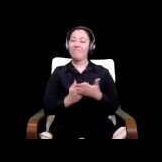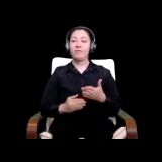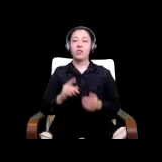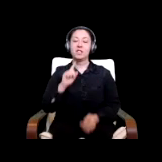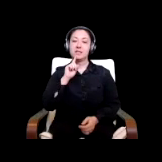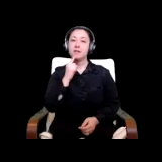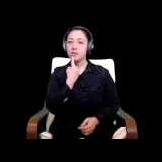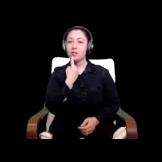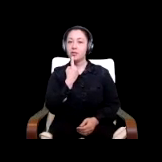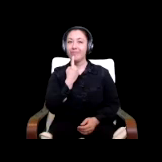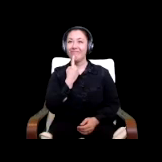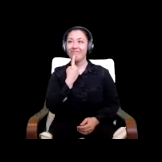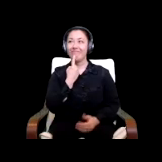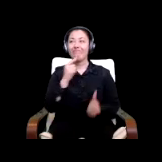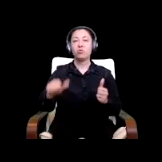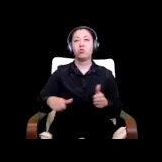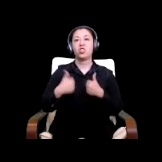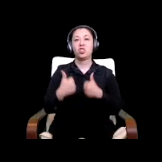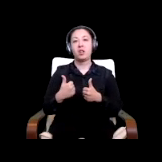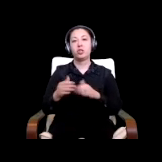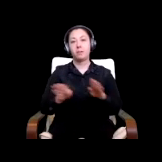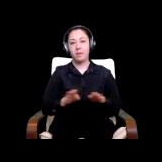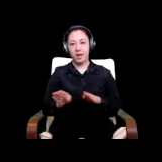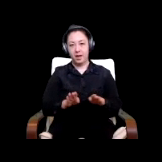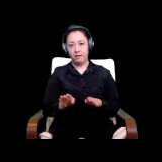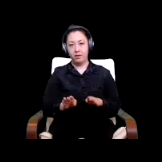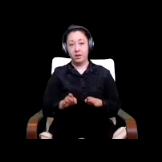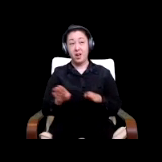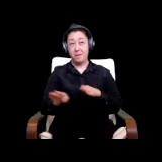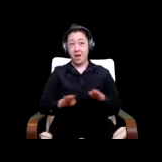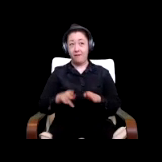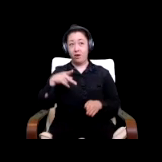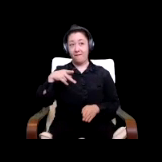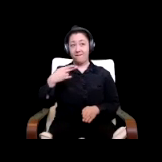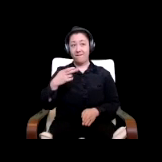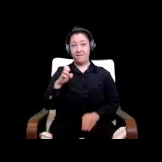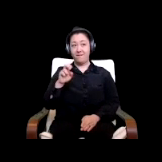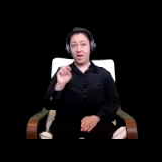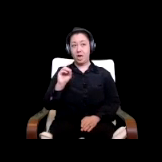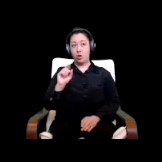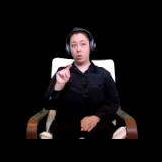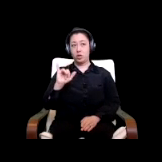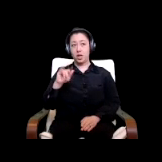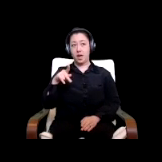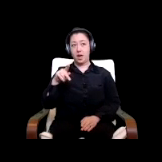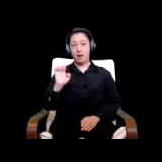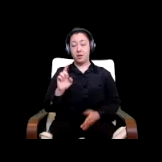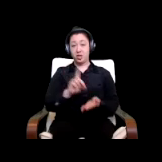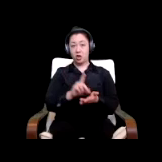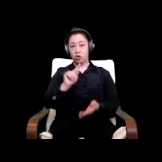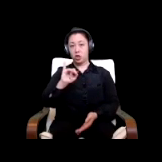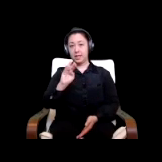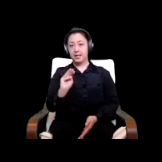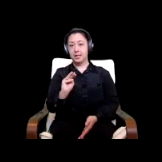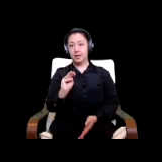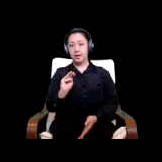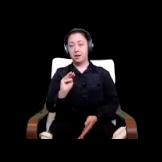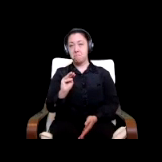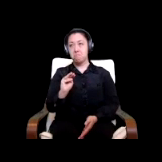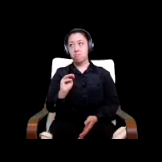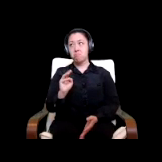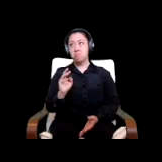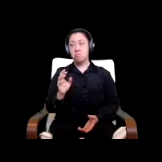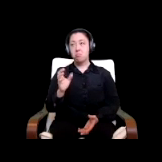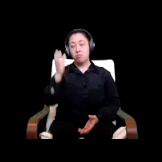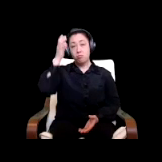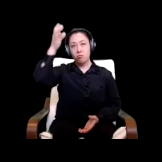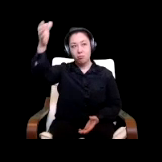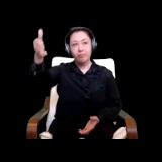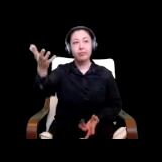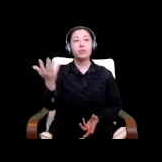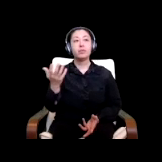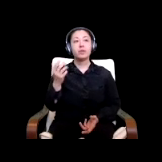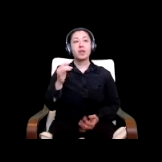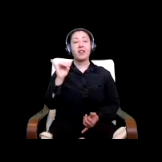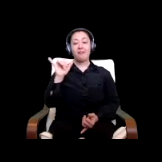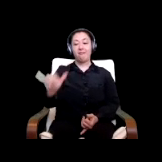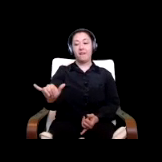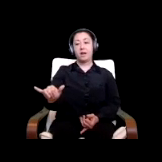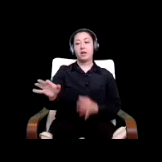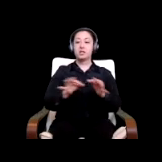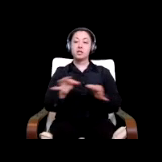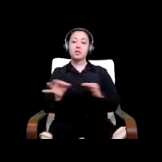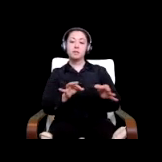There is a behavioral phenotype that Tim Hartshorn came up with, which outlines the main CHARGE